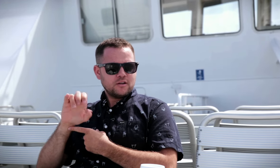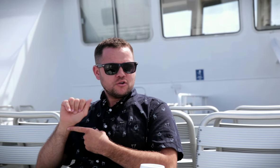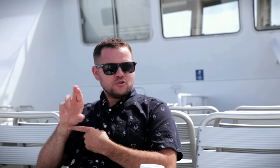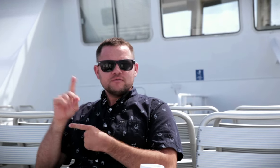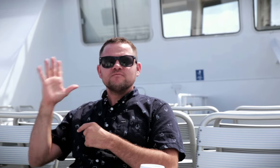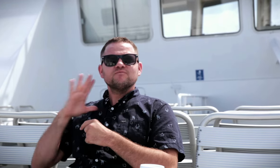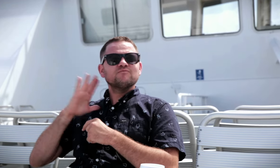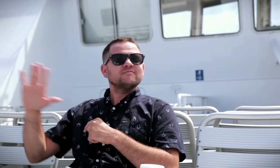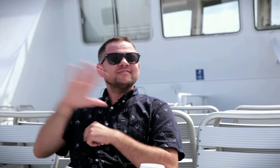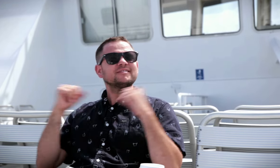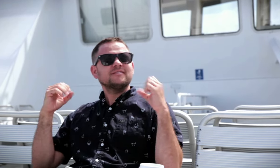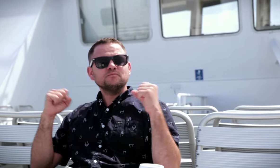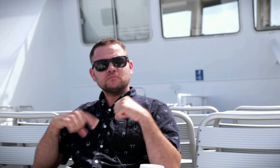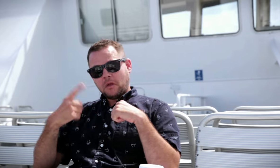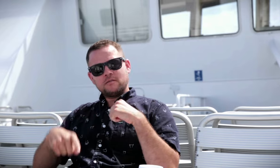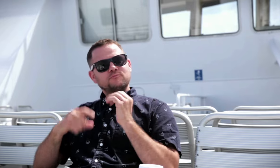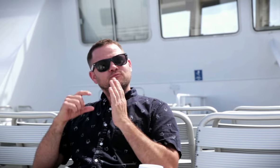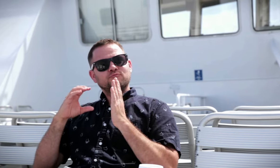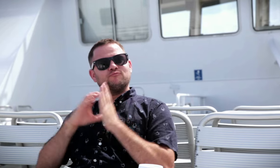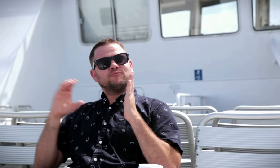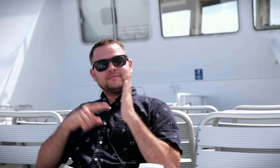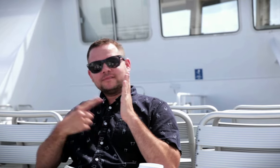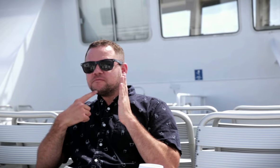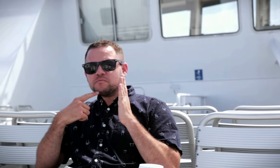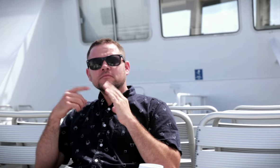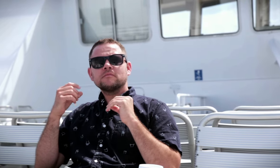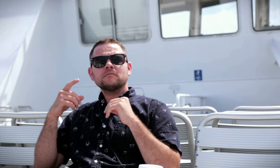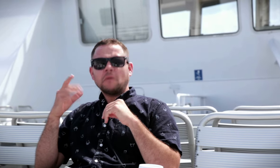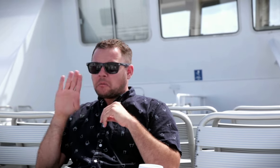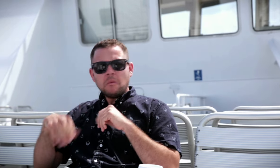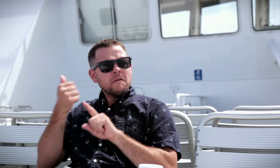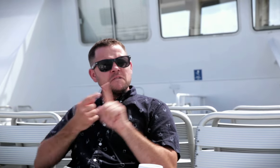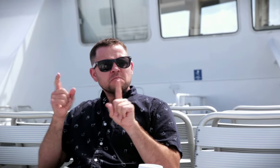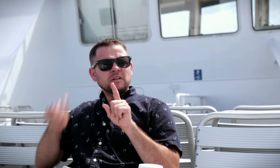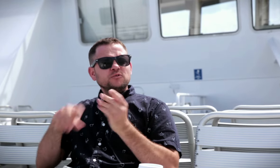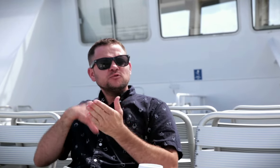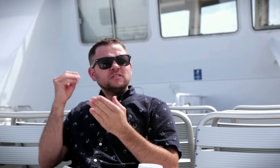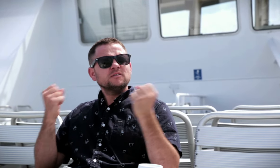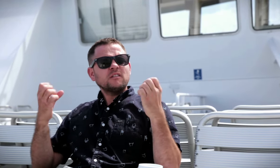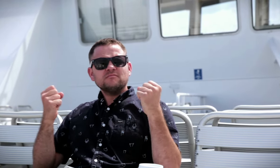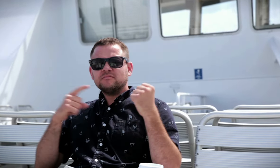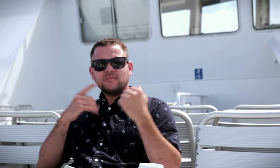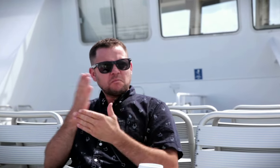It attempts to explain how people signed back then. There's one interesting tidbit here: it says that everyone had to learn sign language.